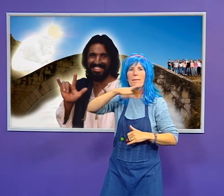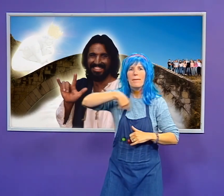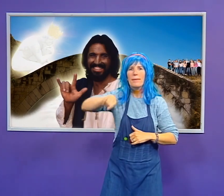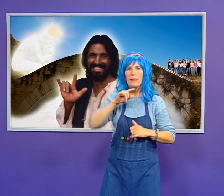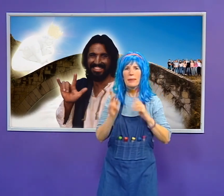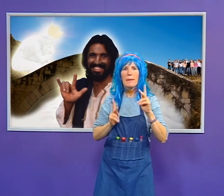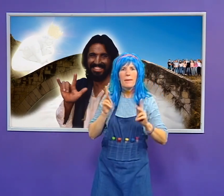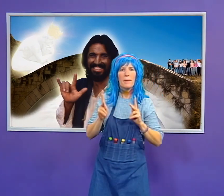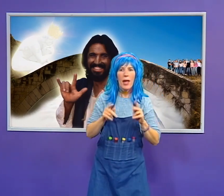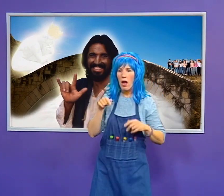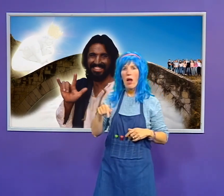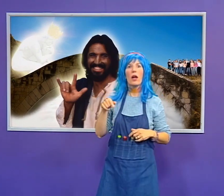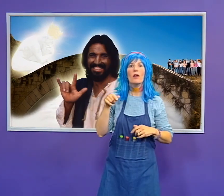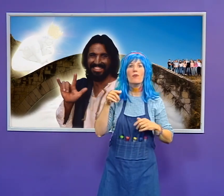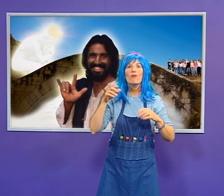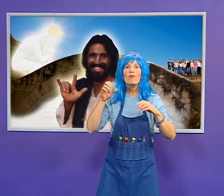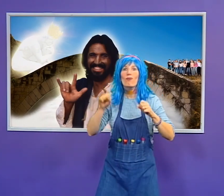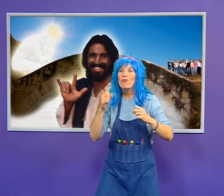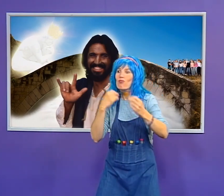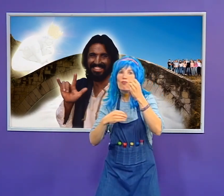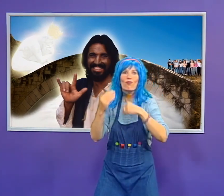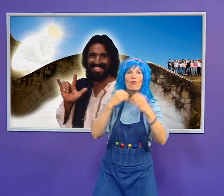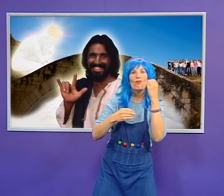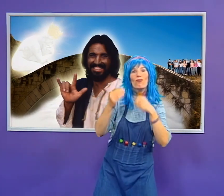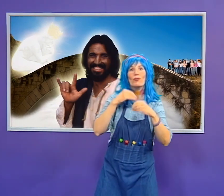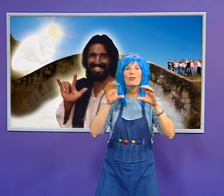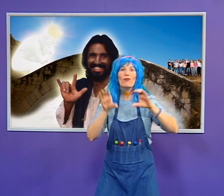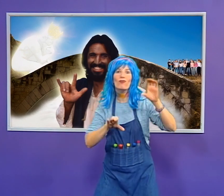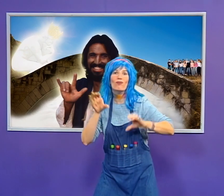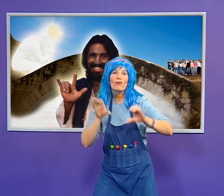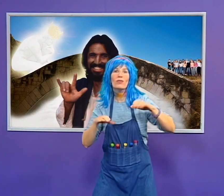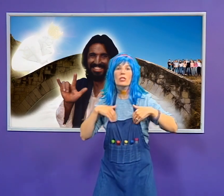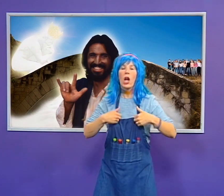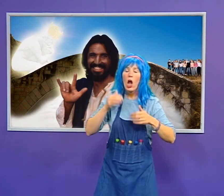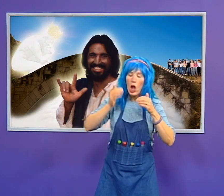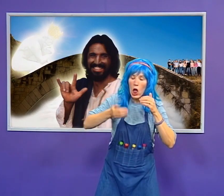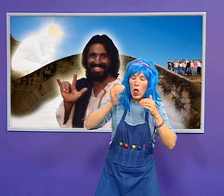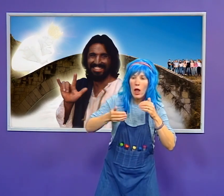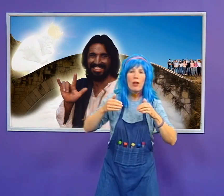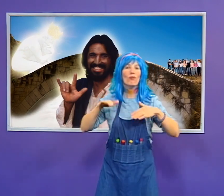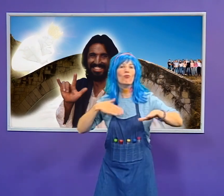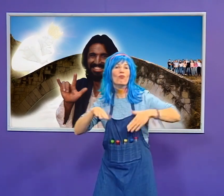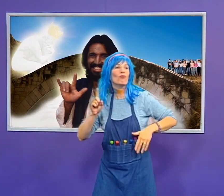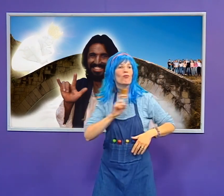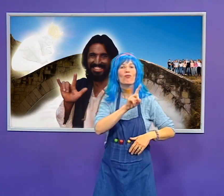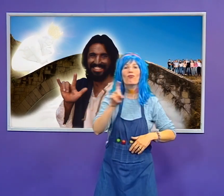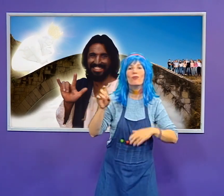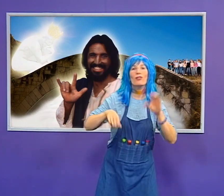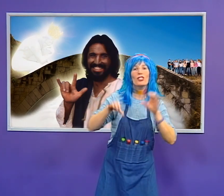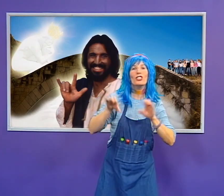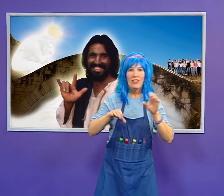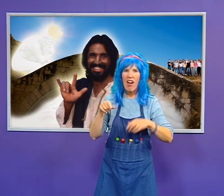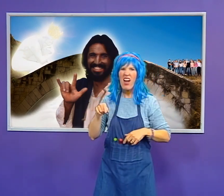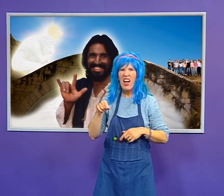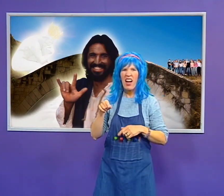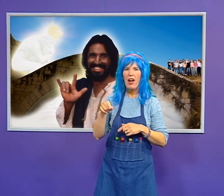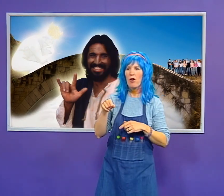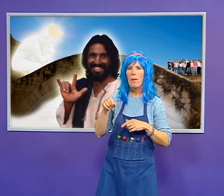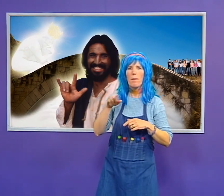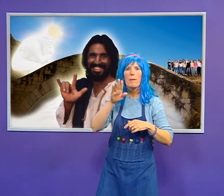HE LIVED THE SAME AS ALL PEOPLE. HE ATE LIKE US, TALKED LIKE US, GOT TIRED LIKE US. HE WALKED LIKE US.